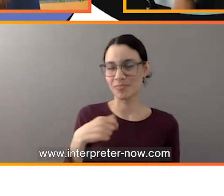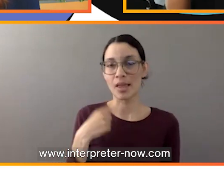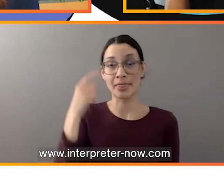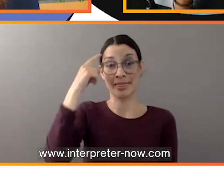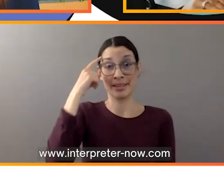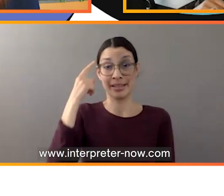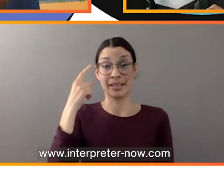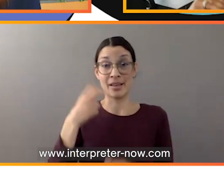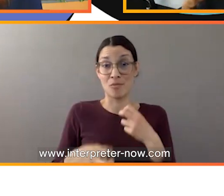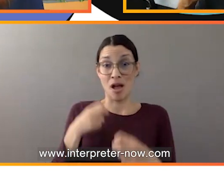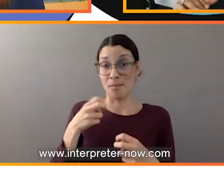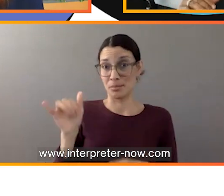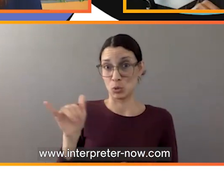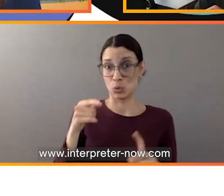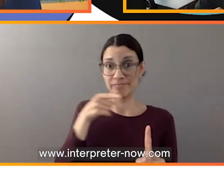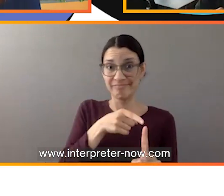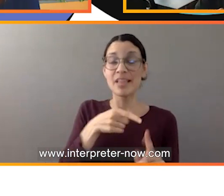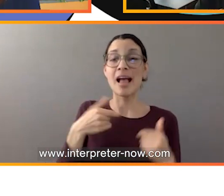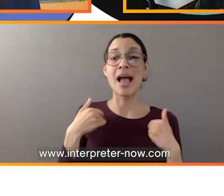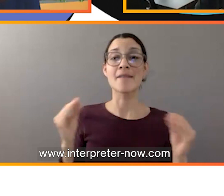The checks are smaller.